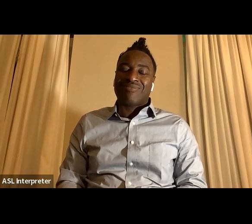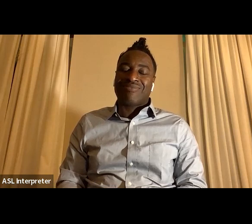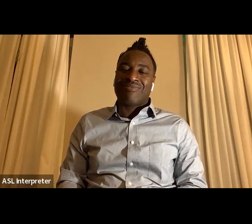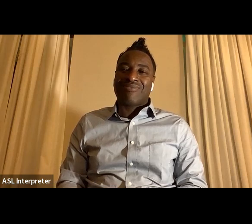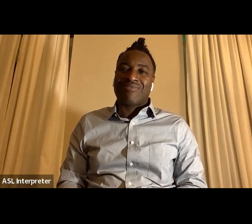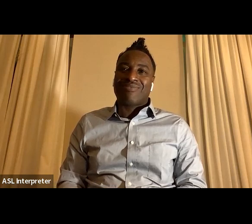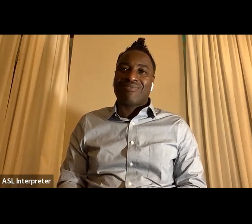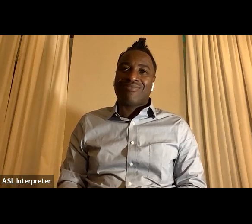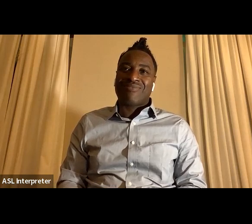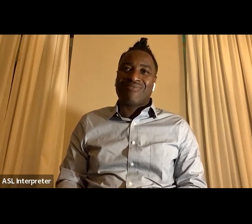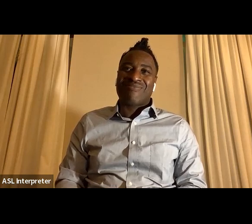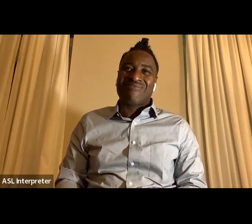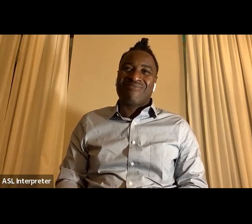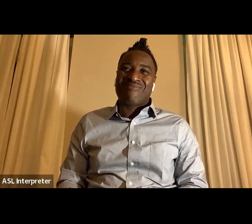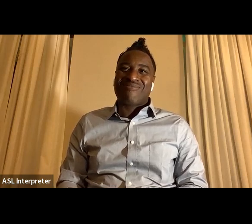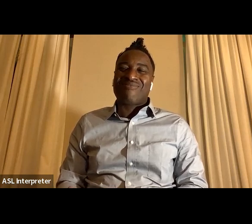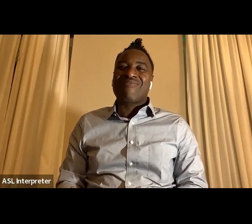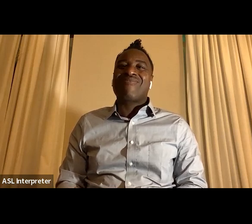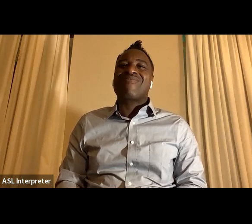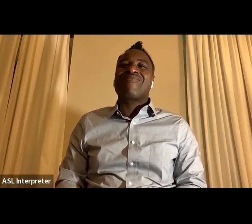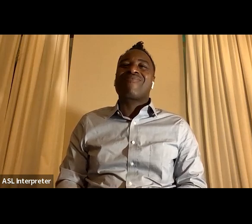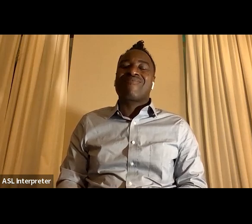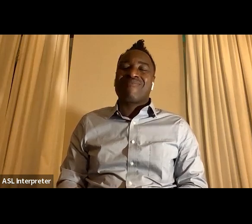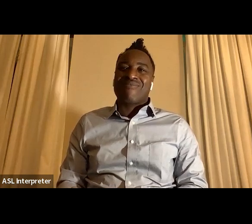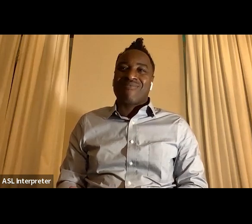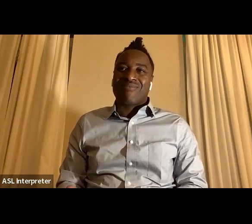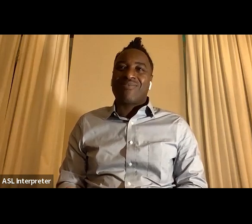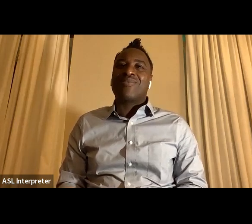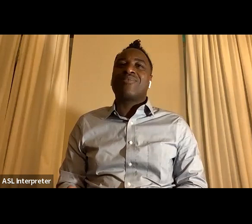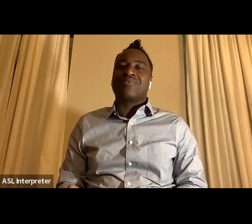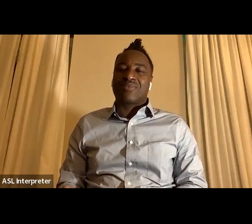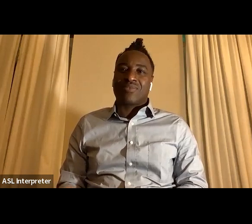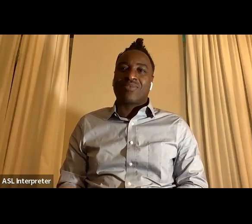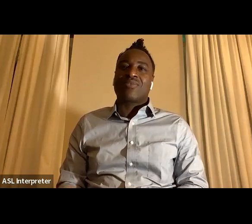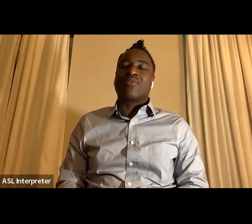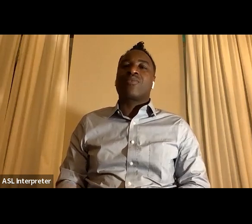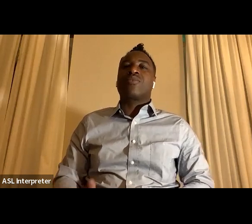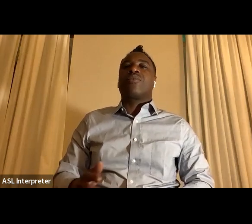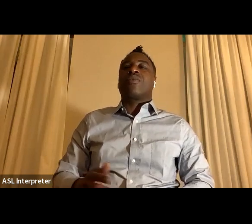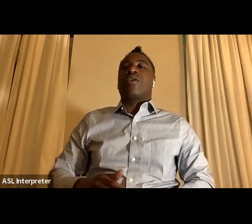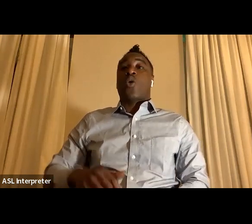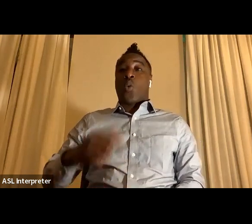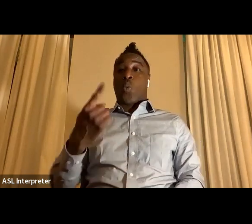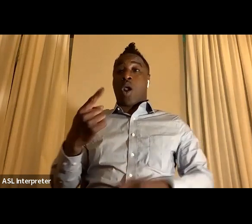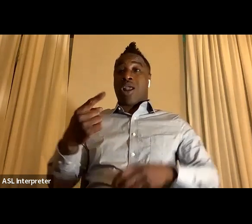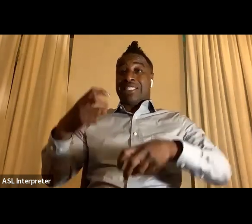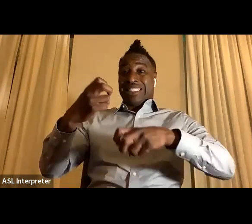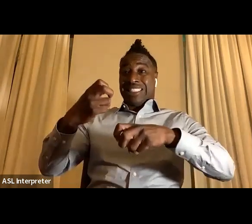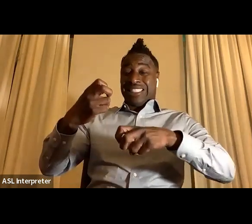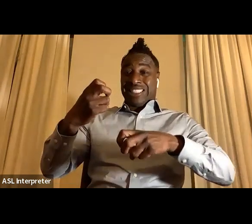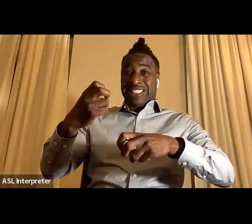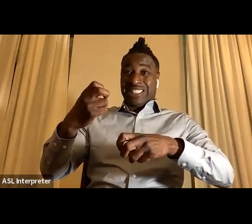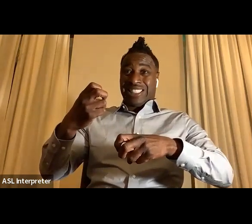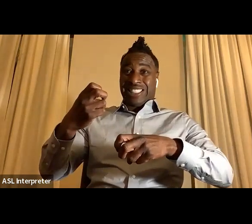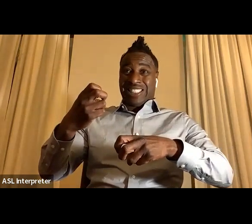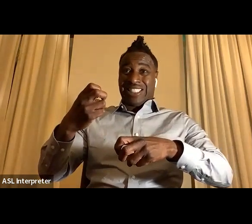difficulty. A really difficult thing for me with with the work.